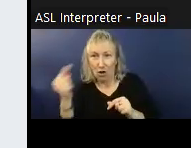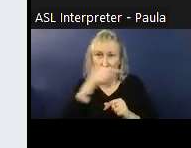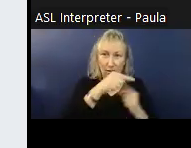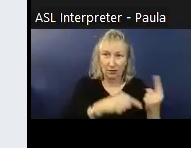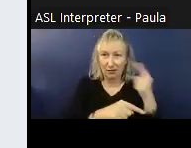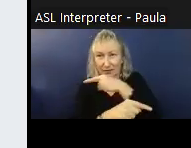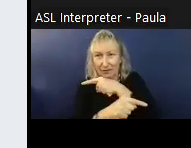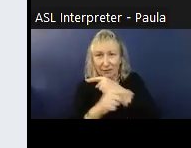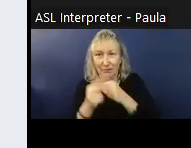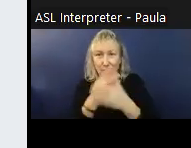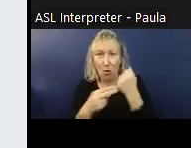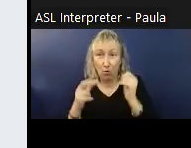OK, thank you.